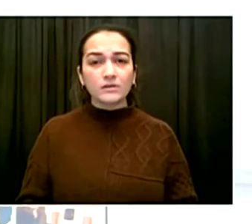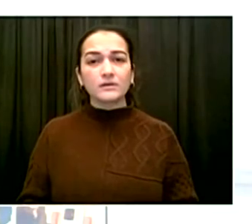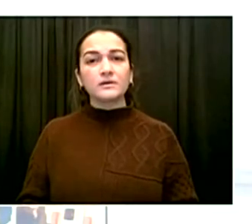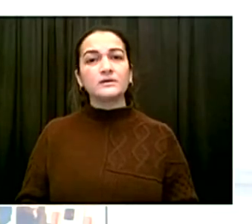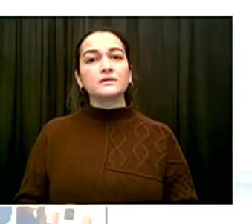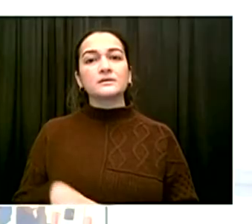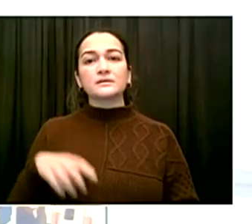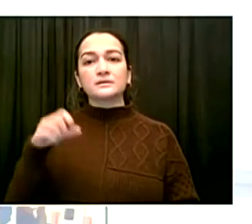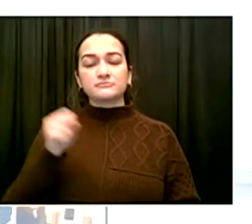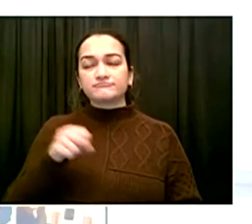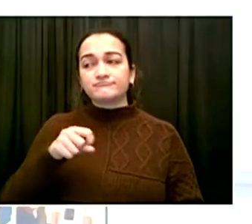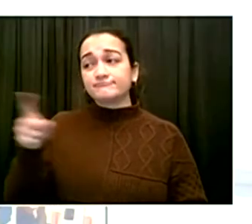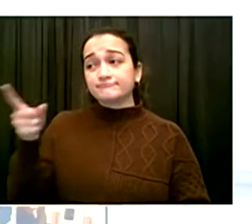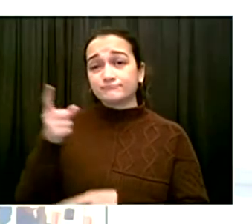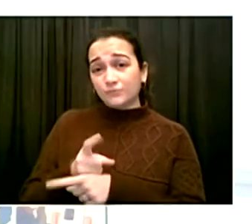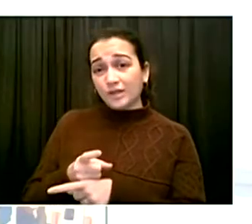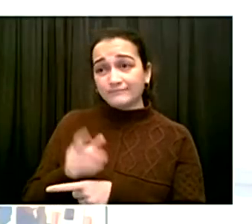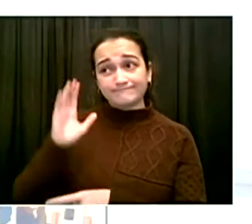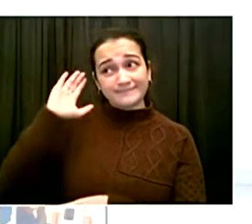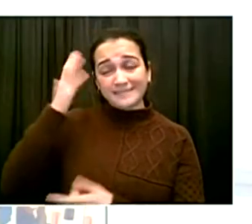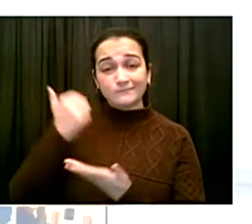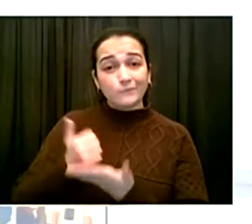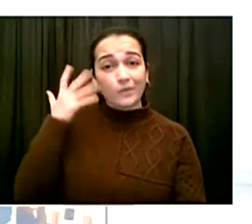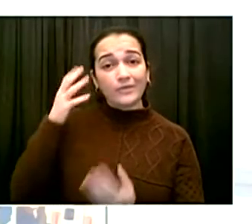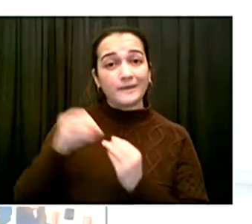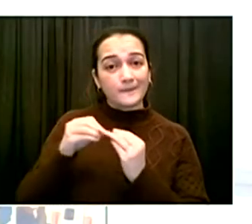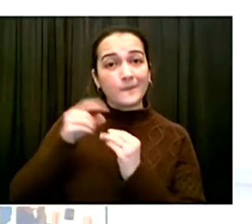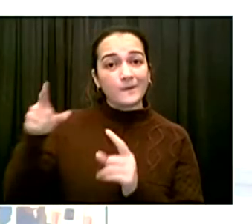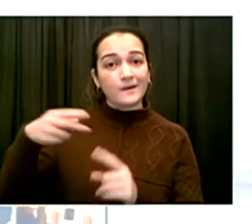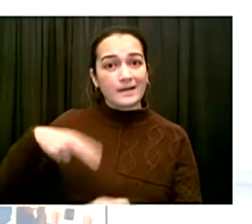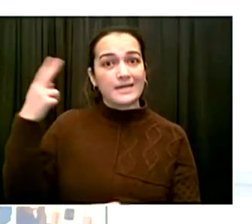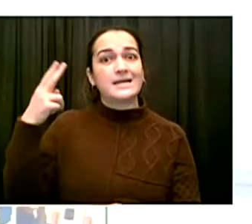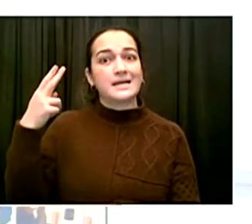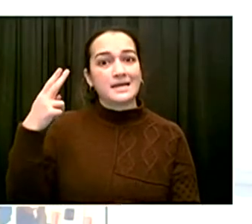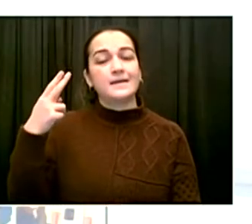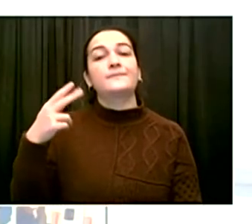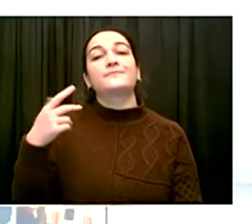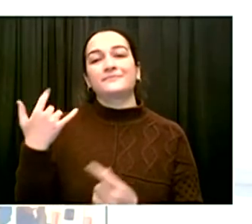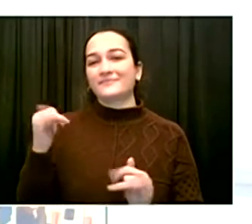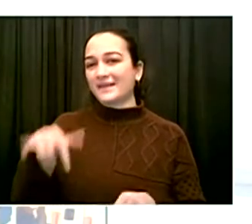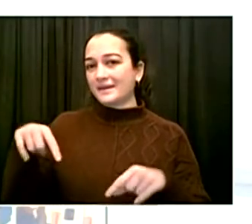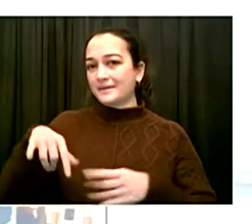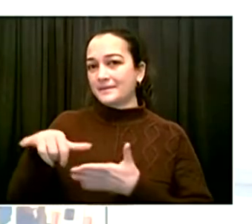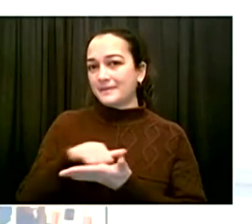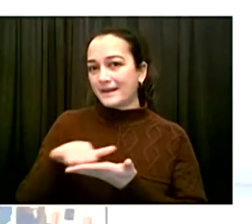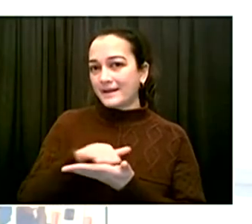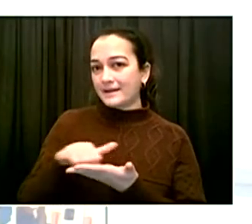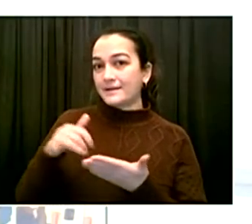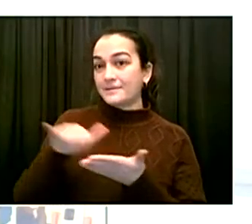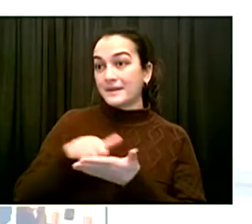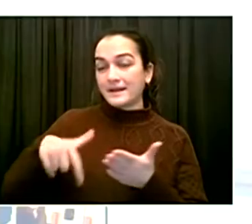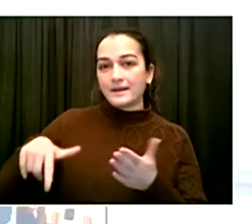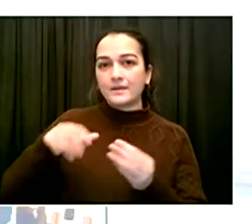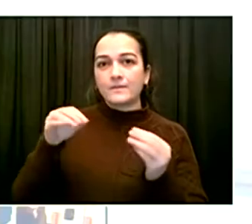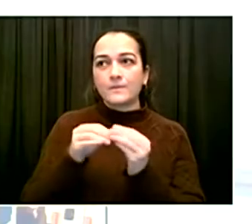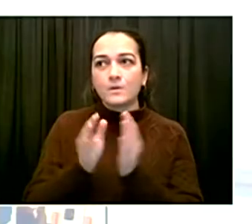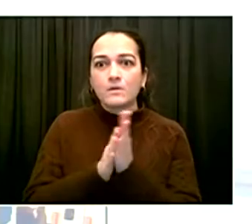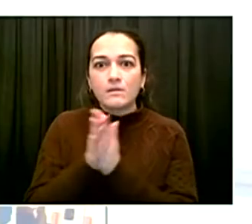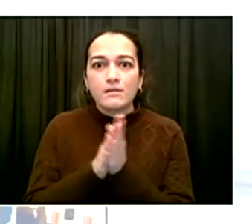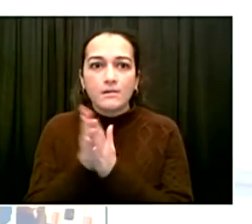WITH COMMUNITY-BASED ORGANIZATIONS TO DISTRIBUTE THE RAPID SELF TEST KITS AS WELL. SO, WE WANT TO CONTINUE BROAD ACCESS TO TESTING, BUT YES, PART OF WHAT WE ARE SEEING RIGHT NOW IS BASED ON WHO IS